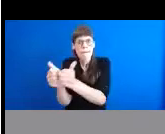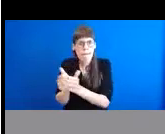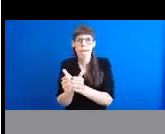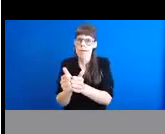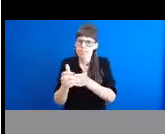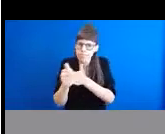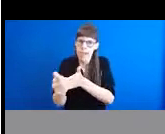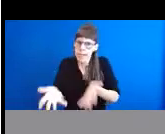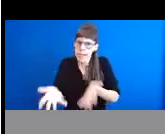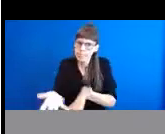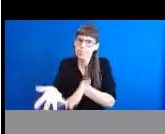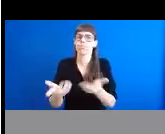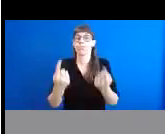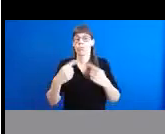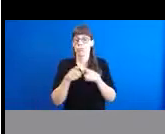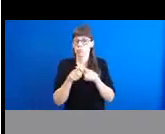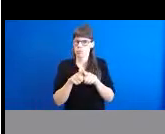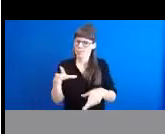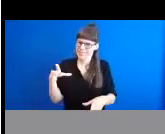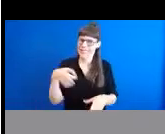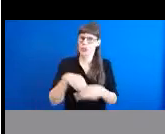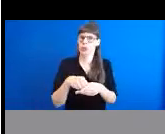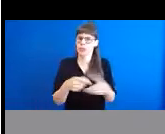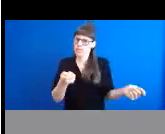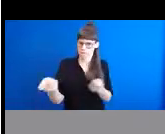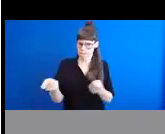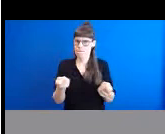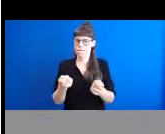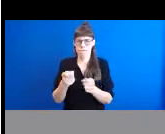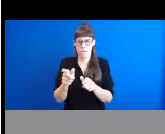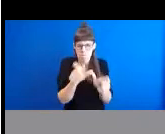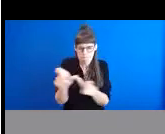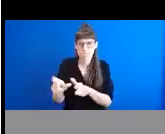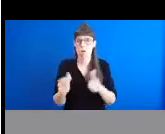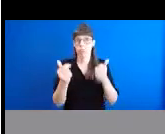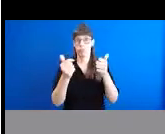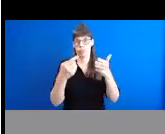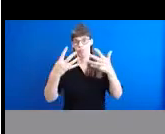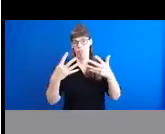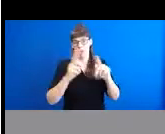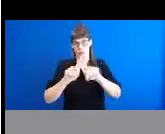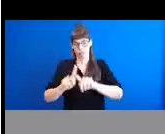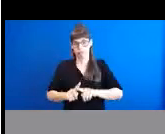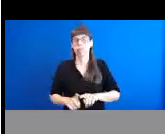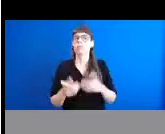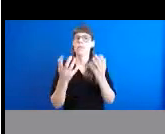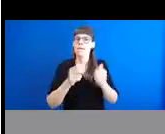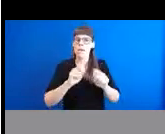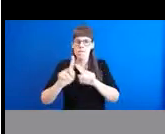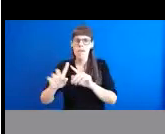, protection of rights, providing guidance to humanitarian actors , and monitoring an inclusive response.